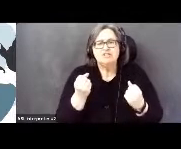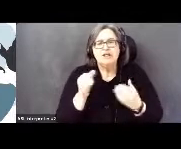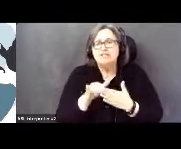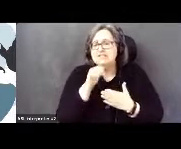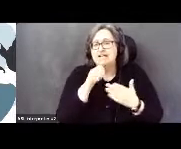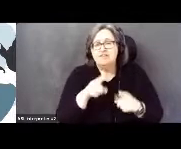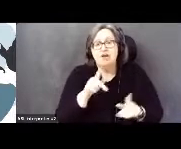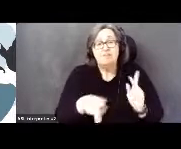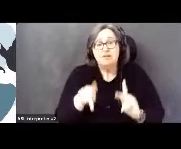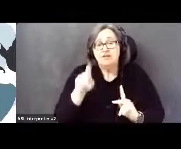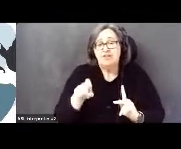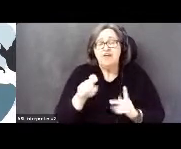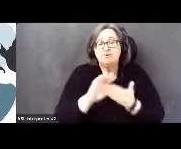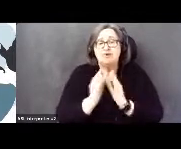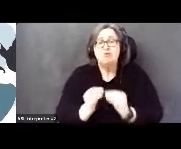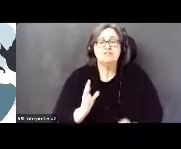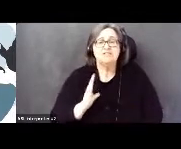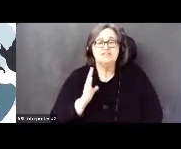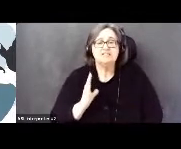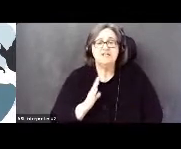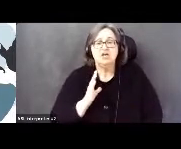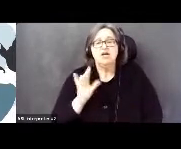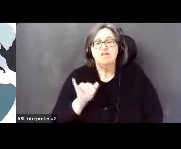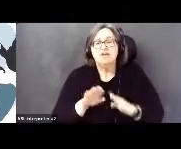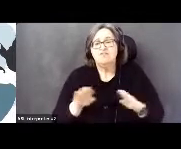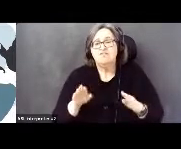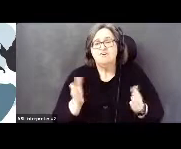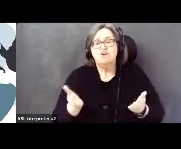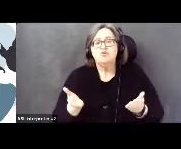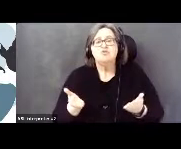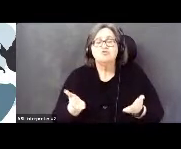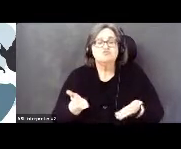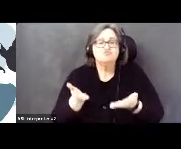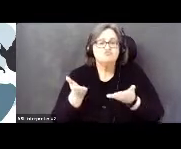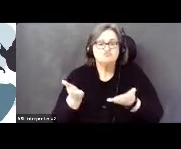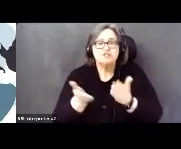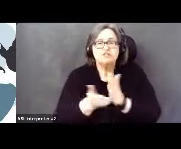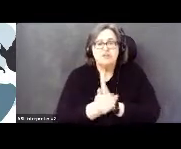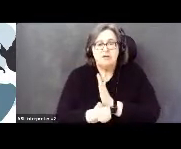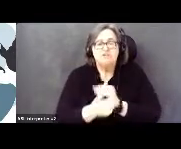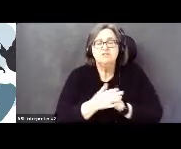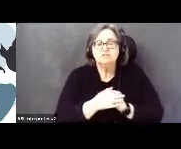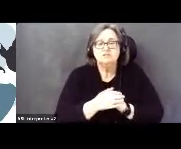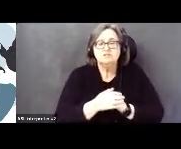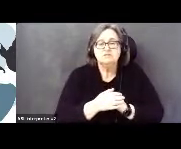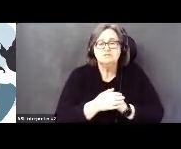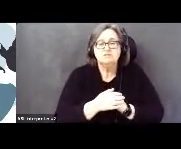People have to get more sophisticated at the level of raising competence and making sure